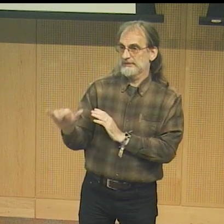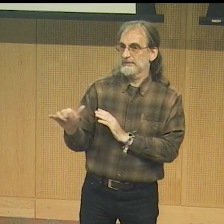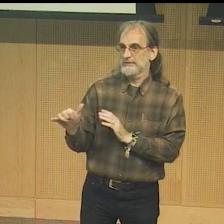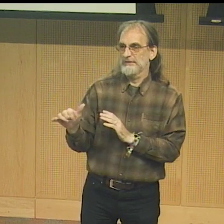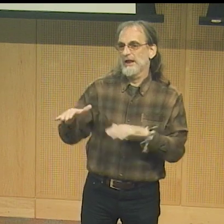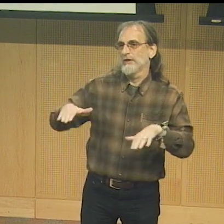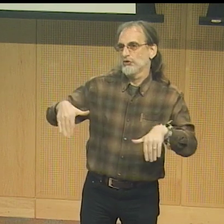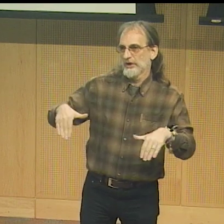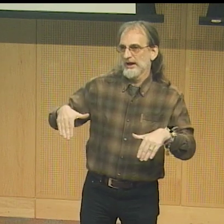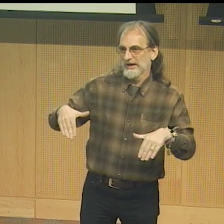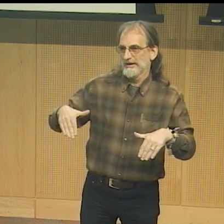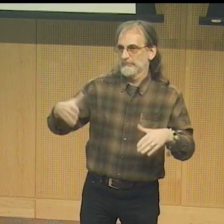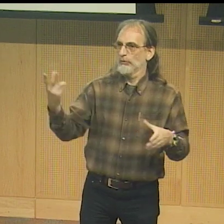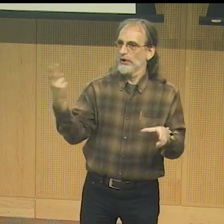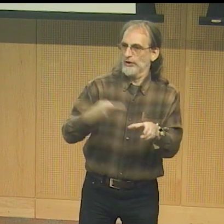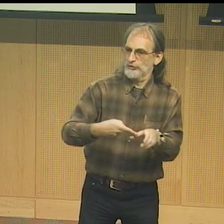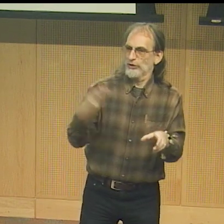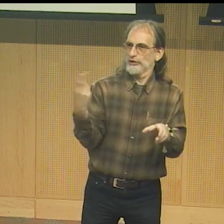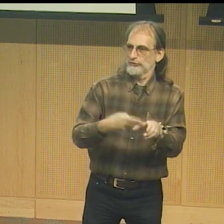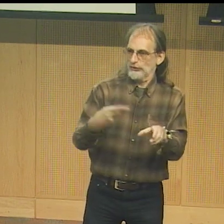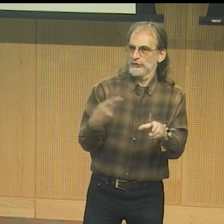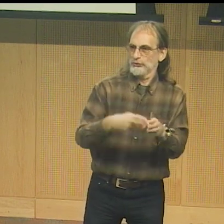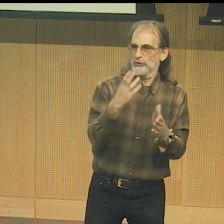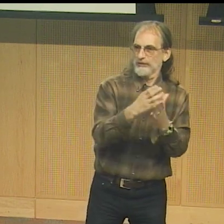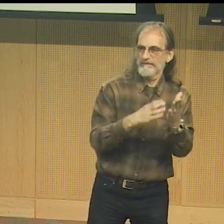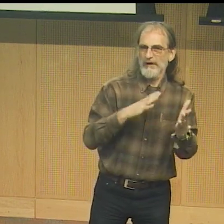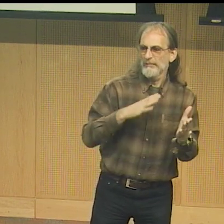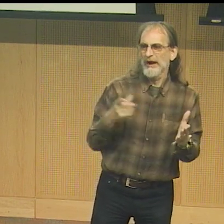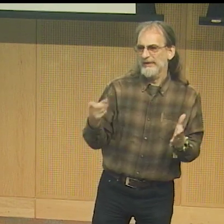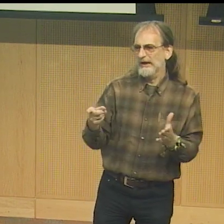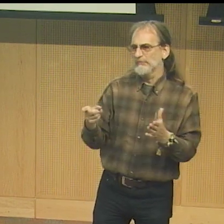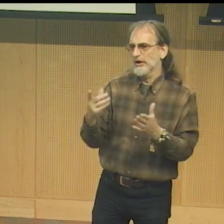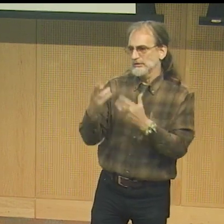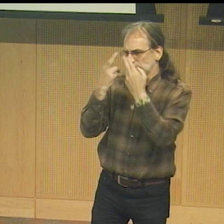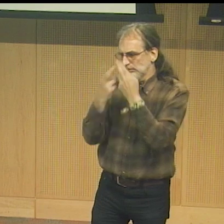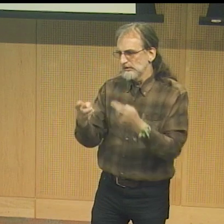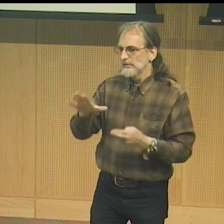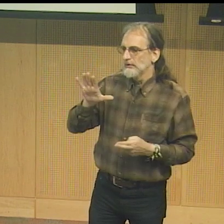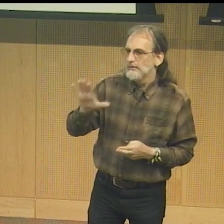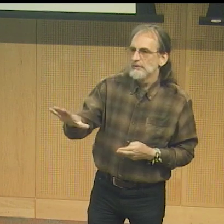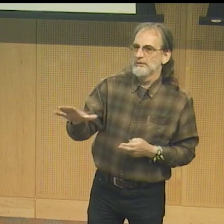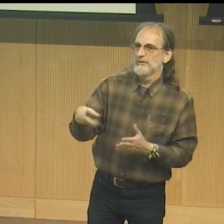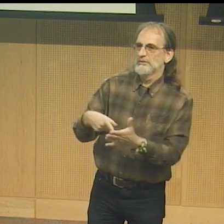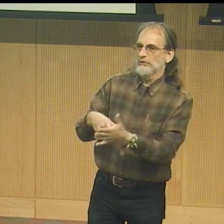other minority groups within the Deaf world all need to come together to participate in courses.